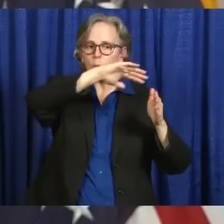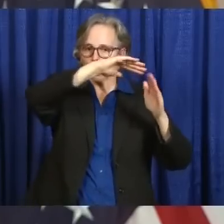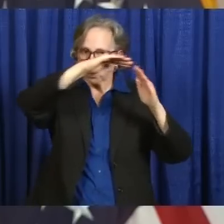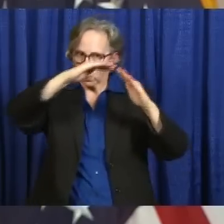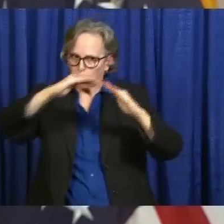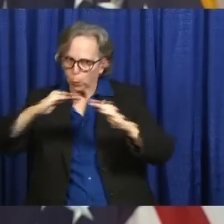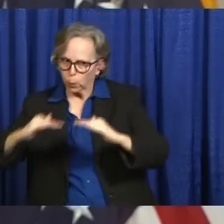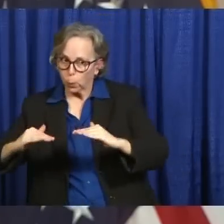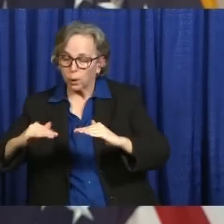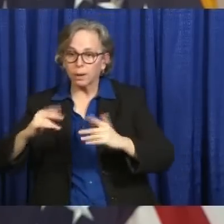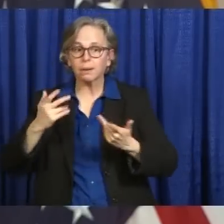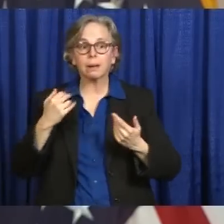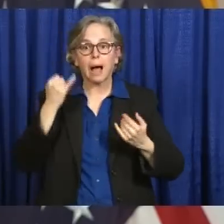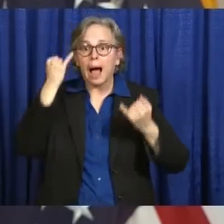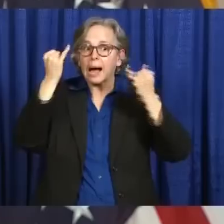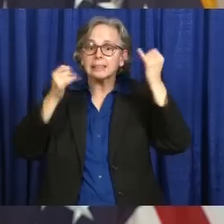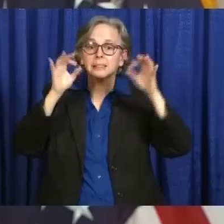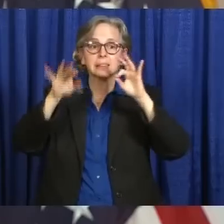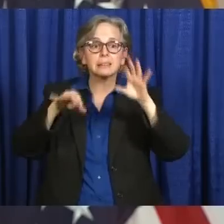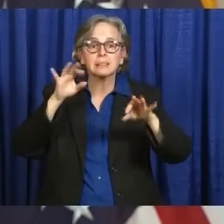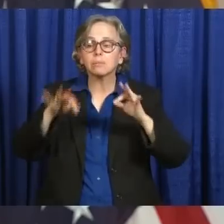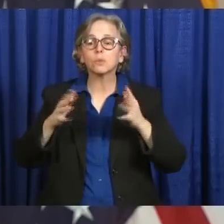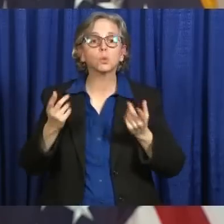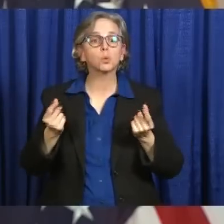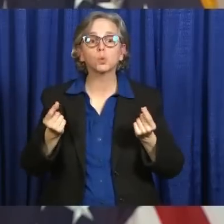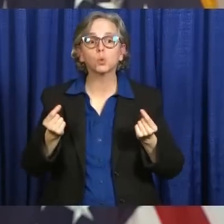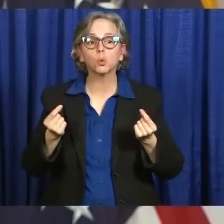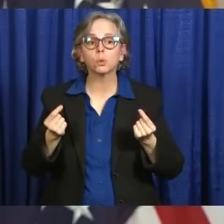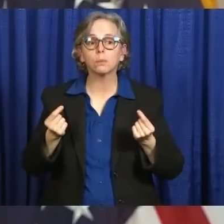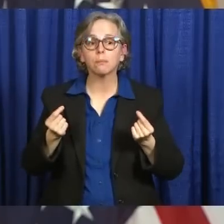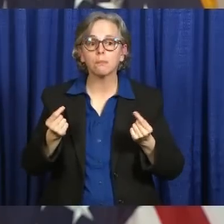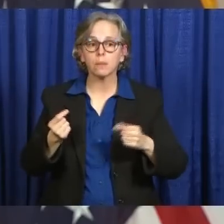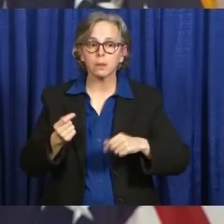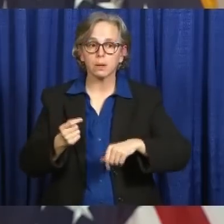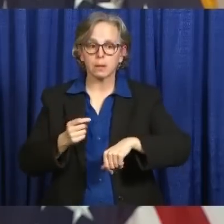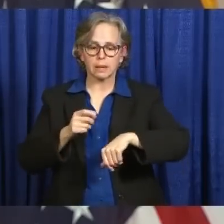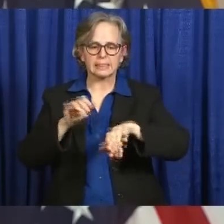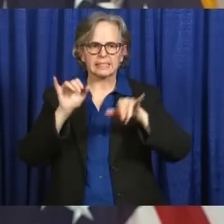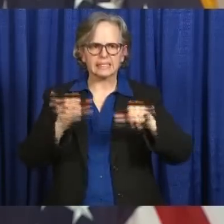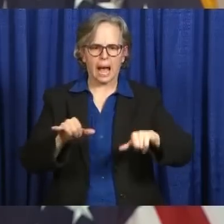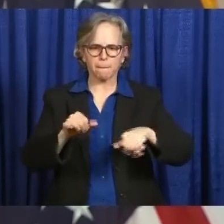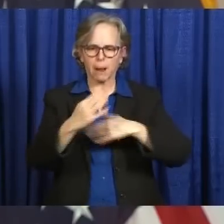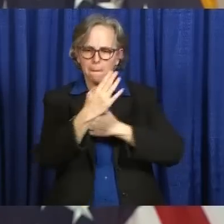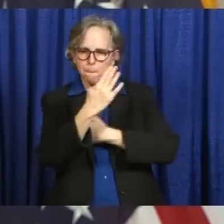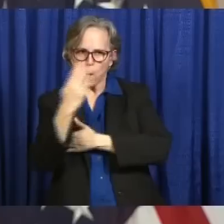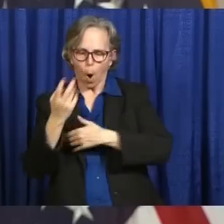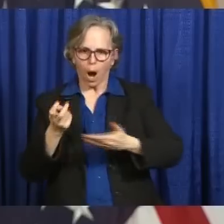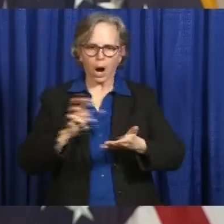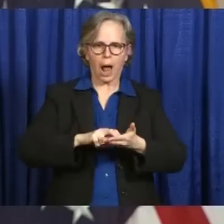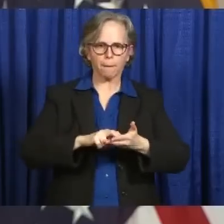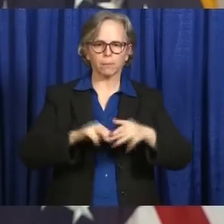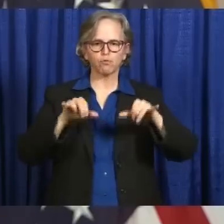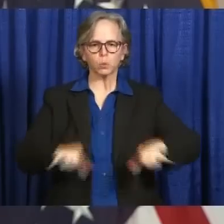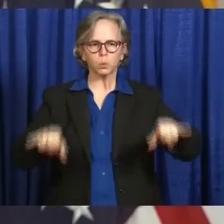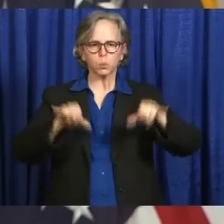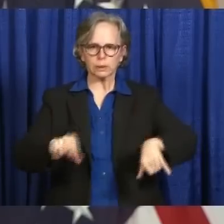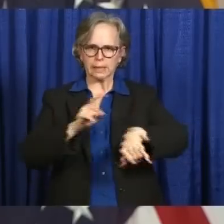TO MAKE OUR CONTRIBUTION TO FLATTENING THE CURVE, THERE ARE